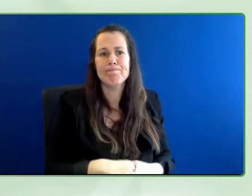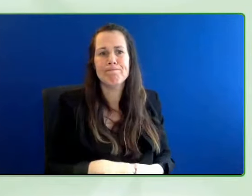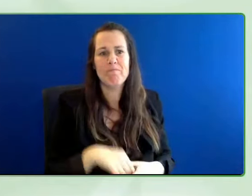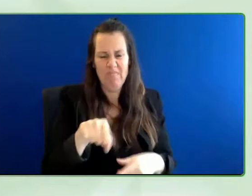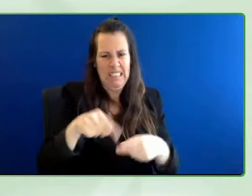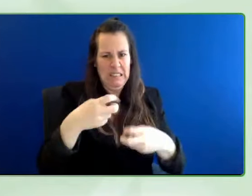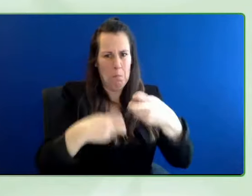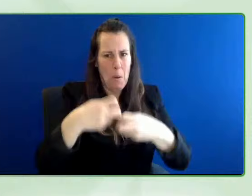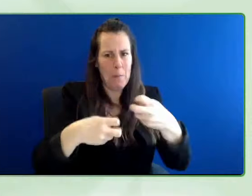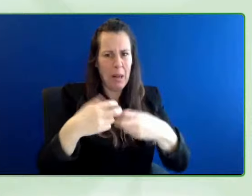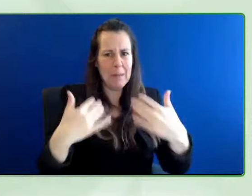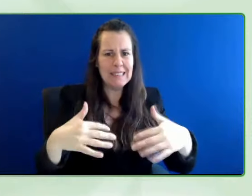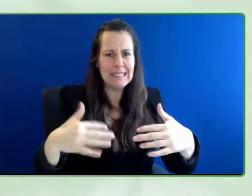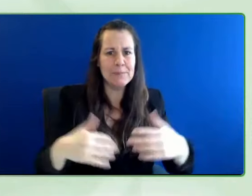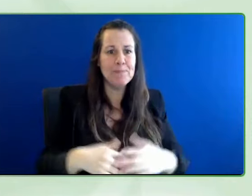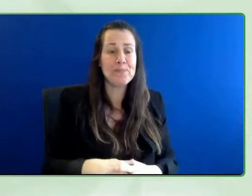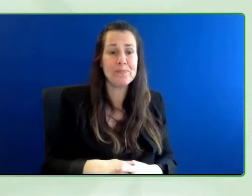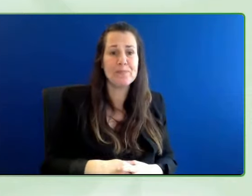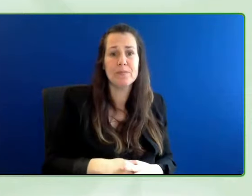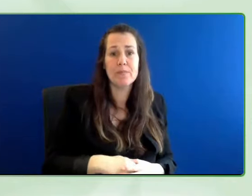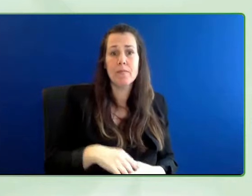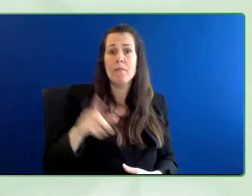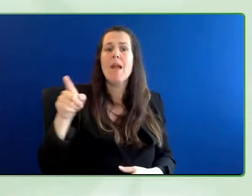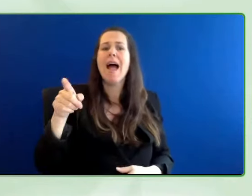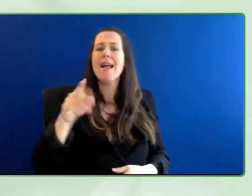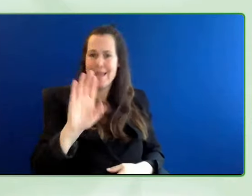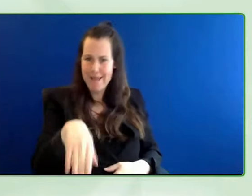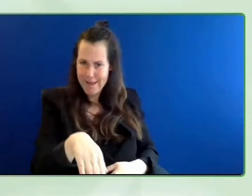Regarding assistive technology.